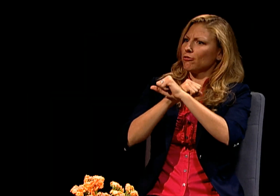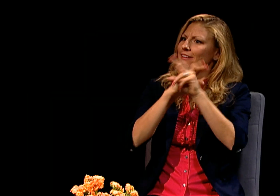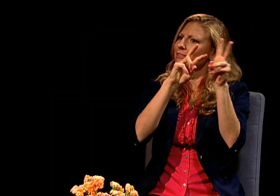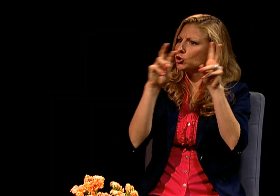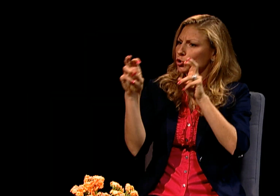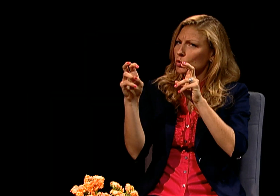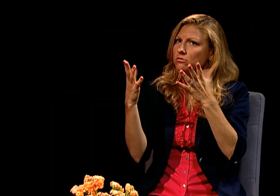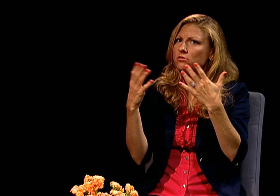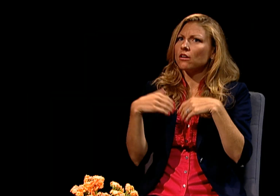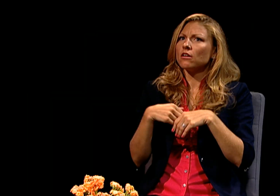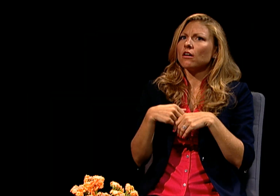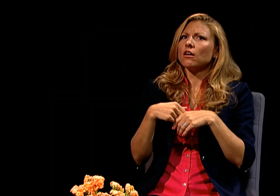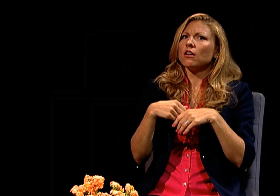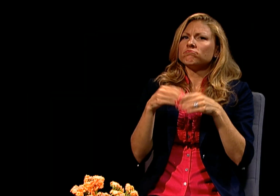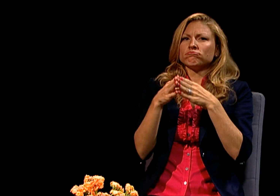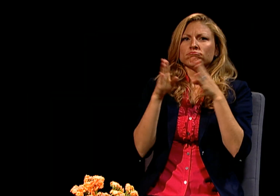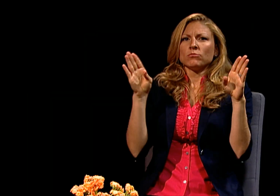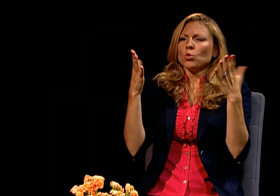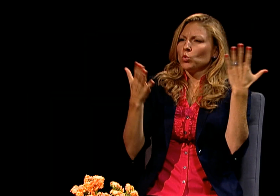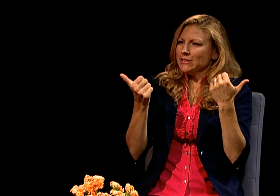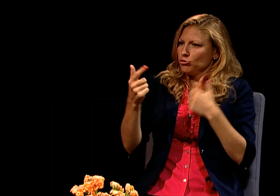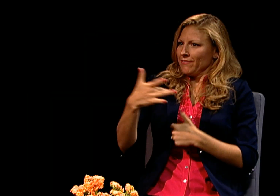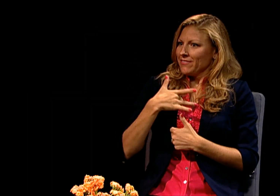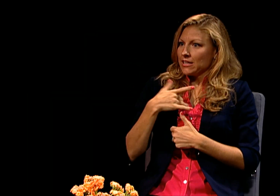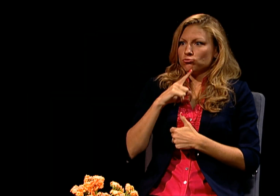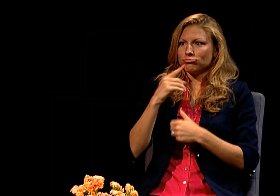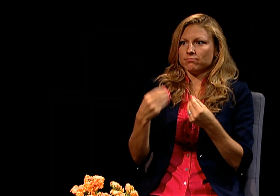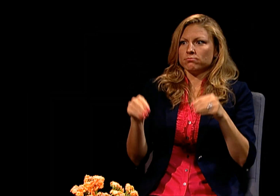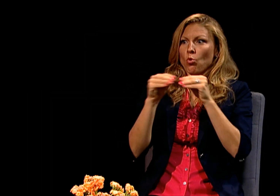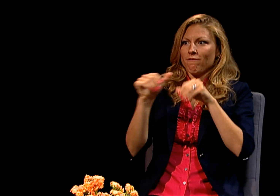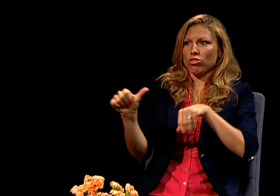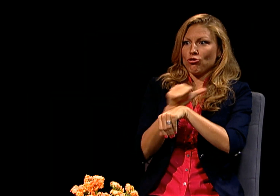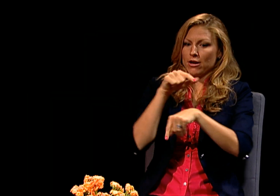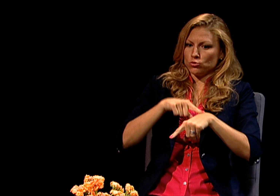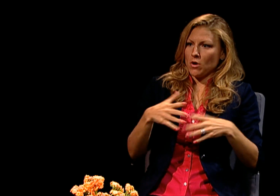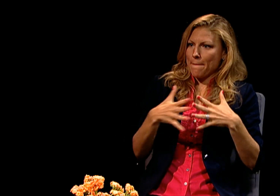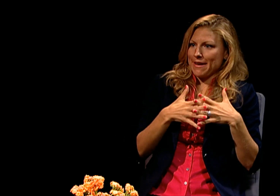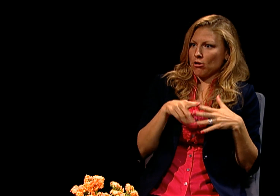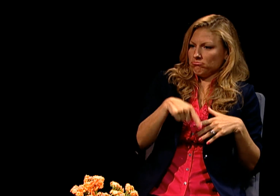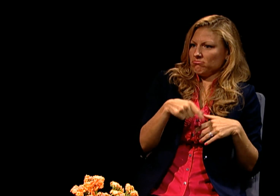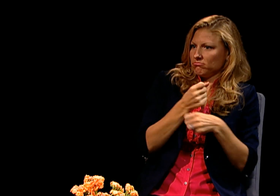IN SUMMARY WITH THE NATIONAL SECURITY ISSUES, WHAT DO YOU FEEL IS MORE OF A THREAT